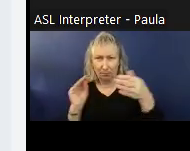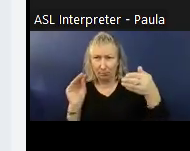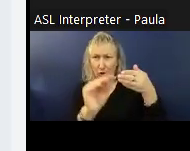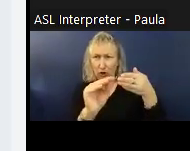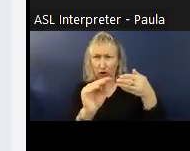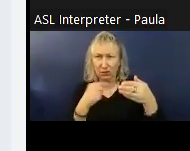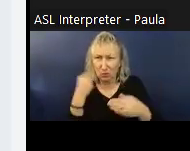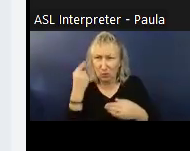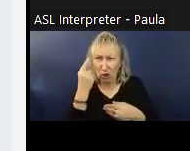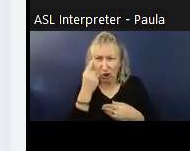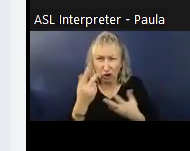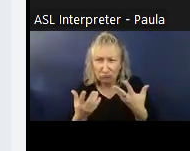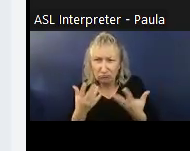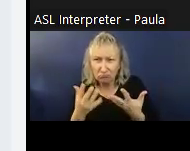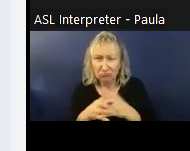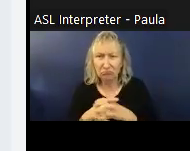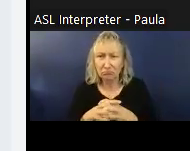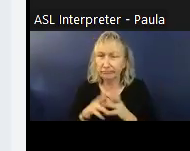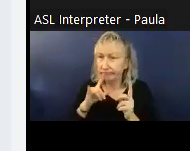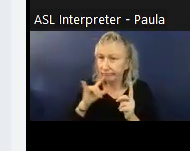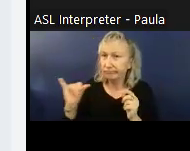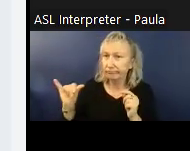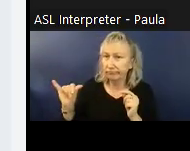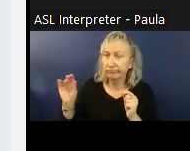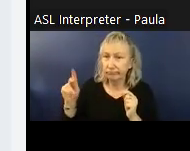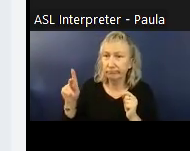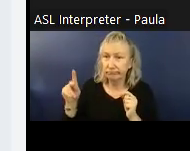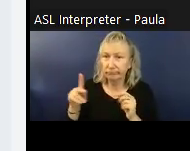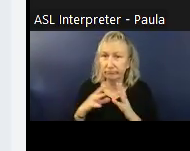OK, I go ahead. Sorry.